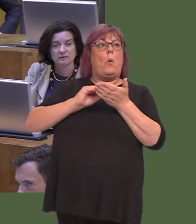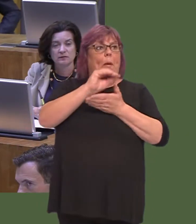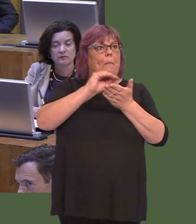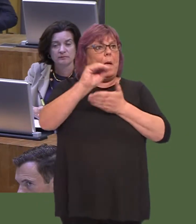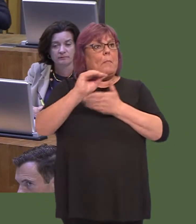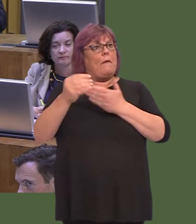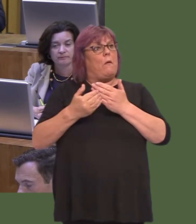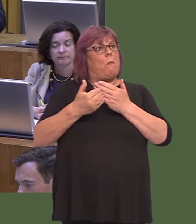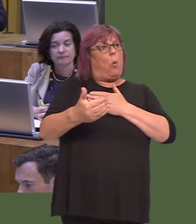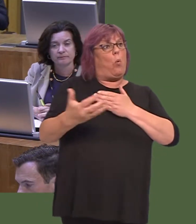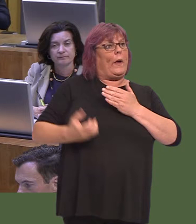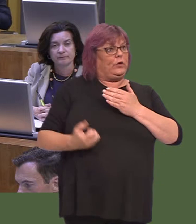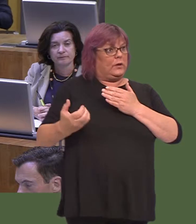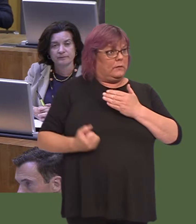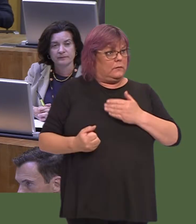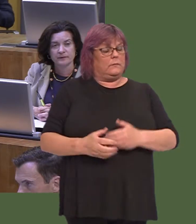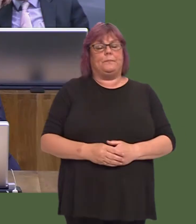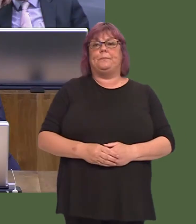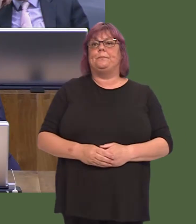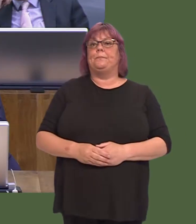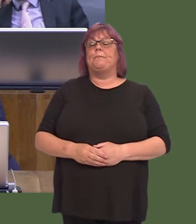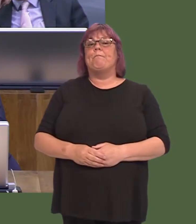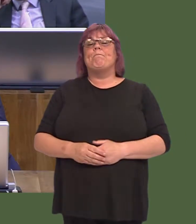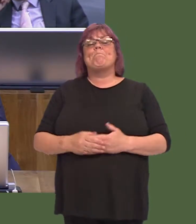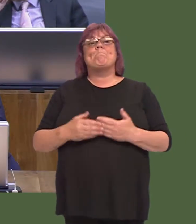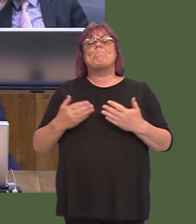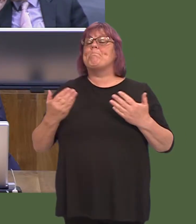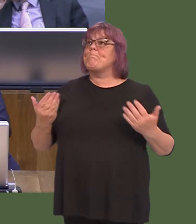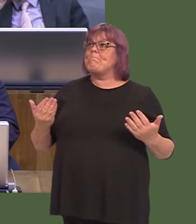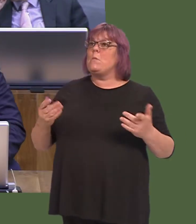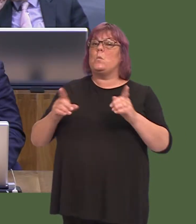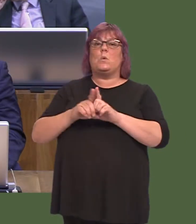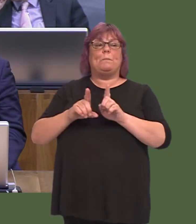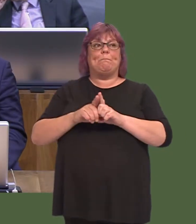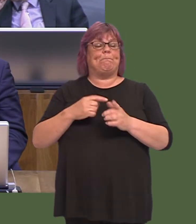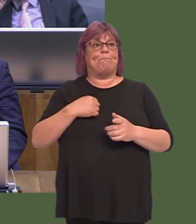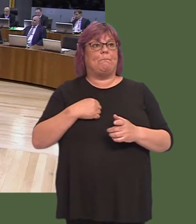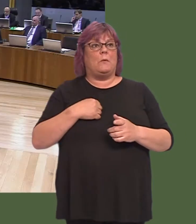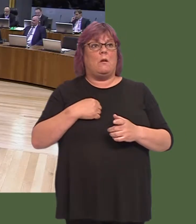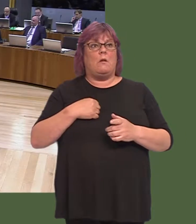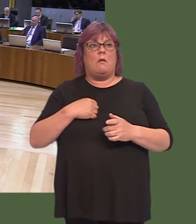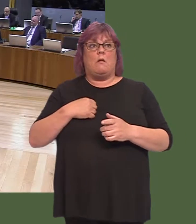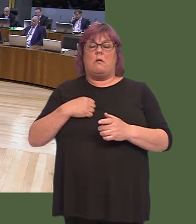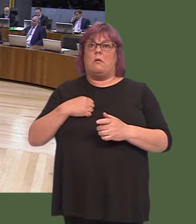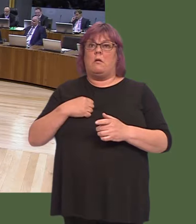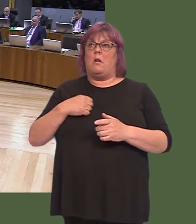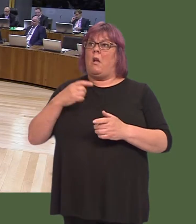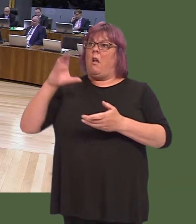So, that's the first thing to mention. There's no extra money on top of that. Secondly, of course, it's never the case, is it, that we get a lump sum of money to